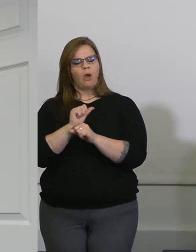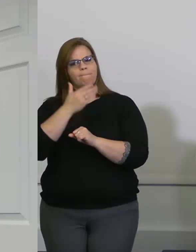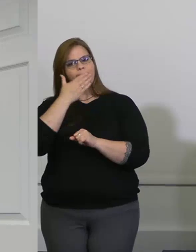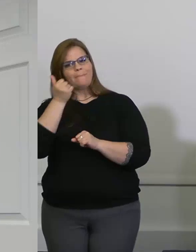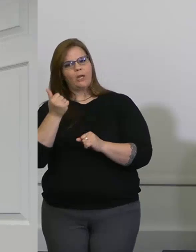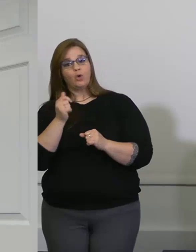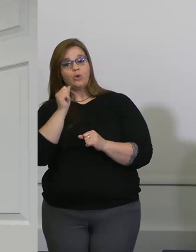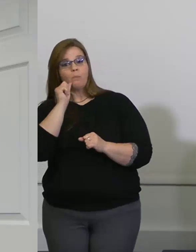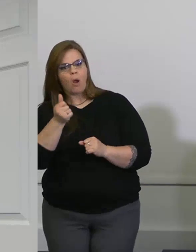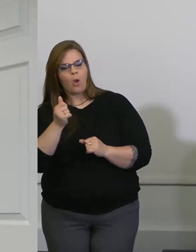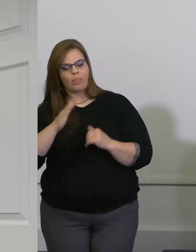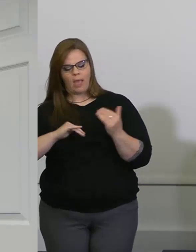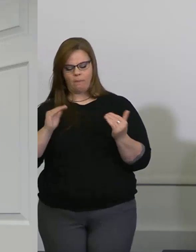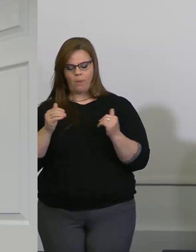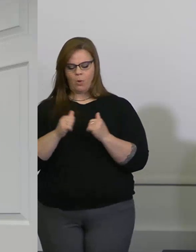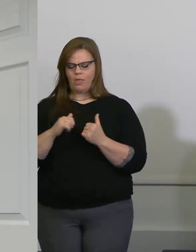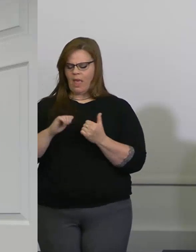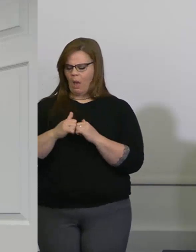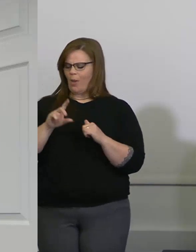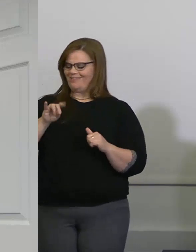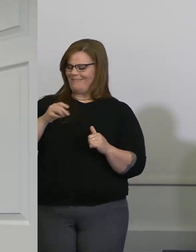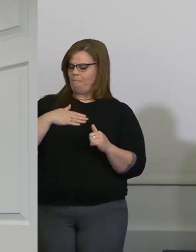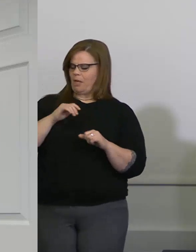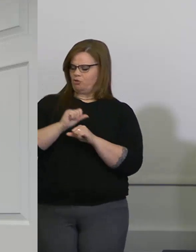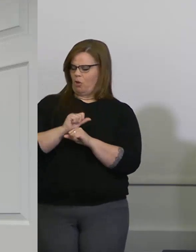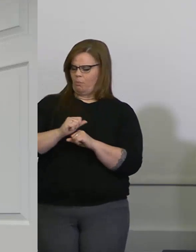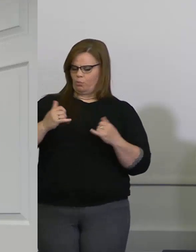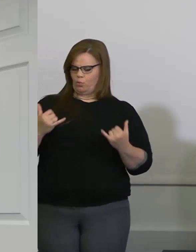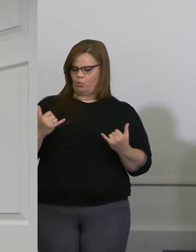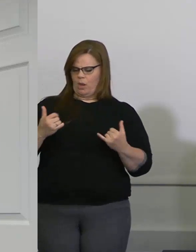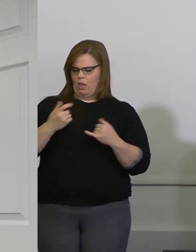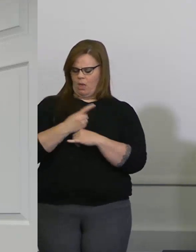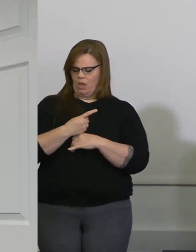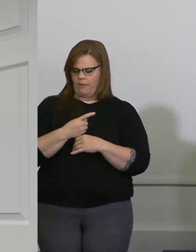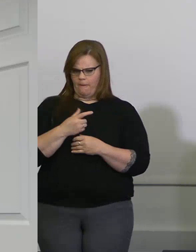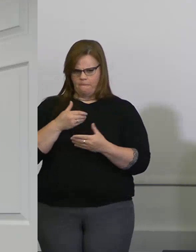I'm, I'm excited to to talk about culture. So I don't think I've figured it. I don't think I've got it perfect.